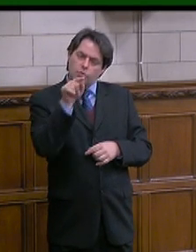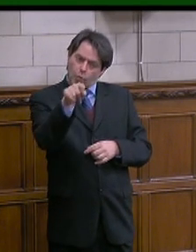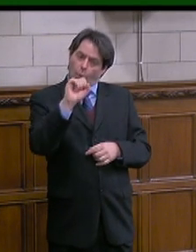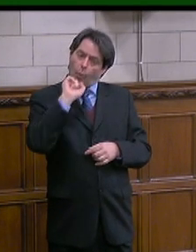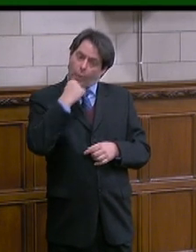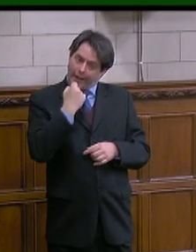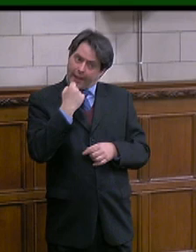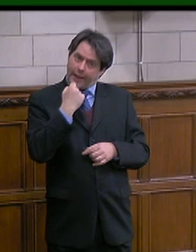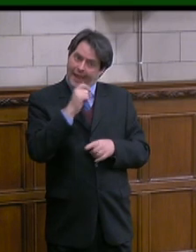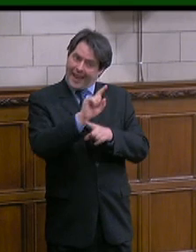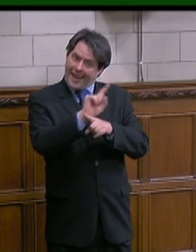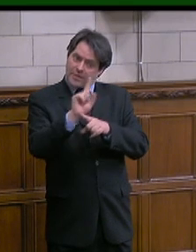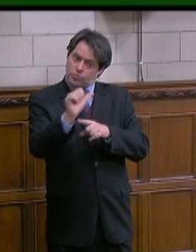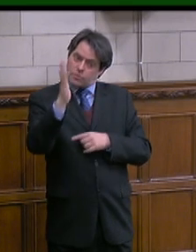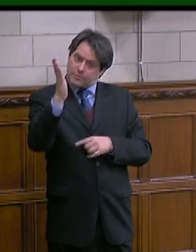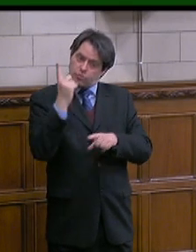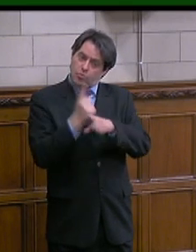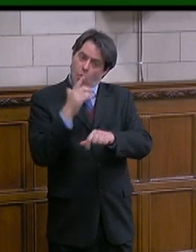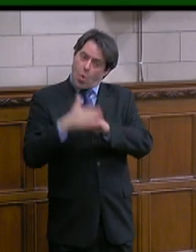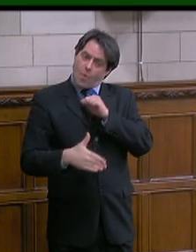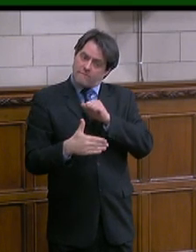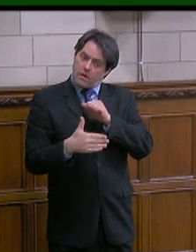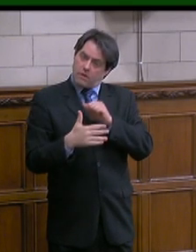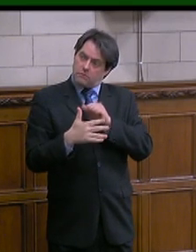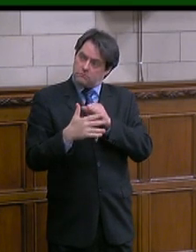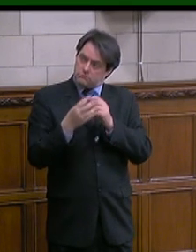Will he refer later to the point that has been raised by a number of colleagues, which